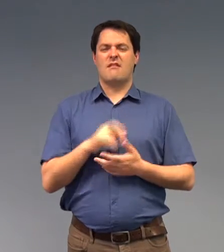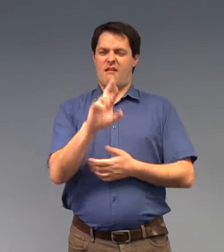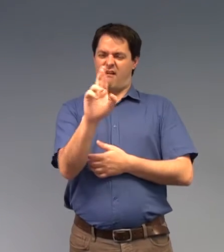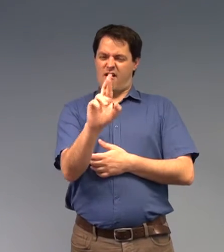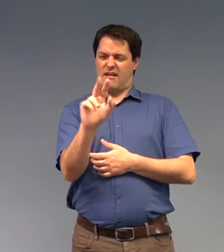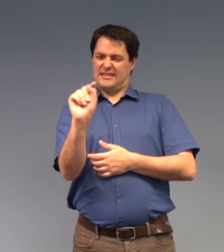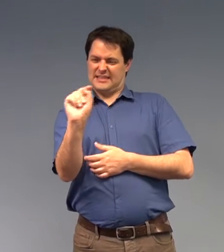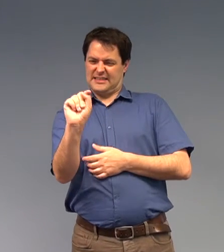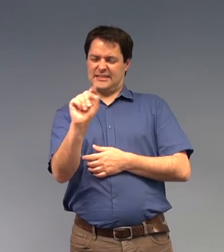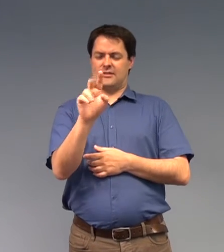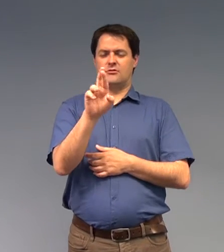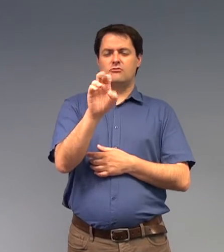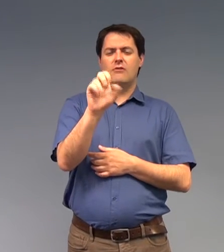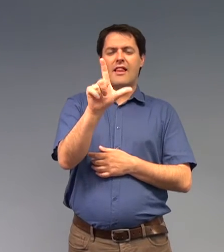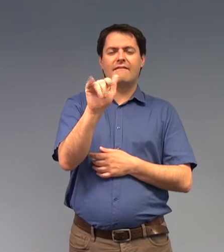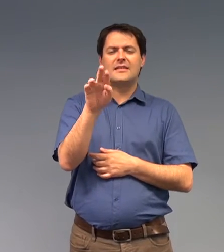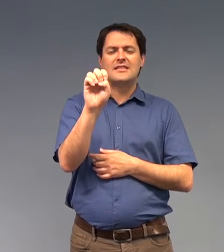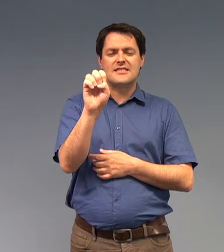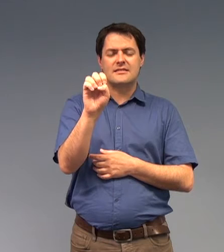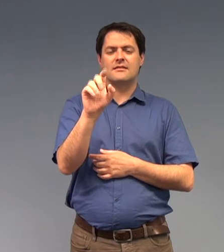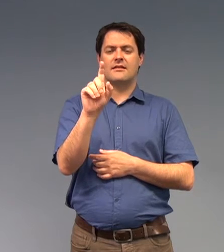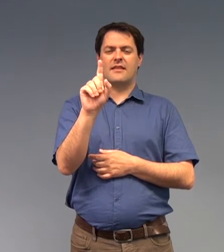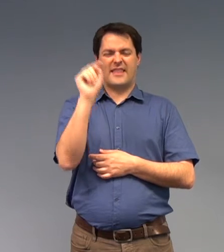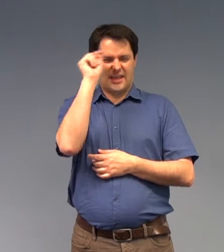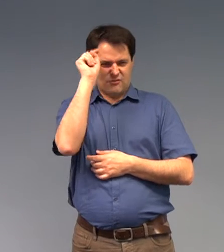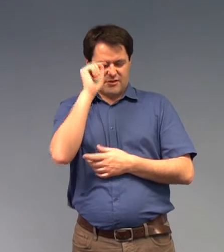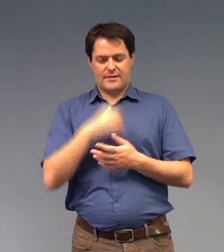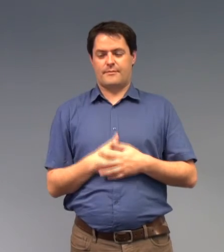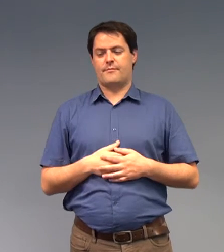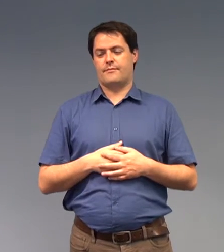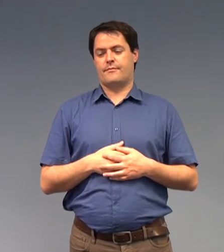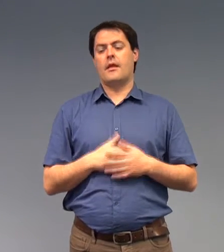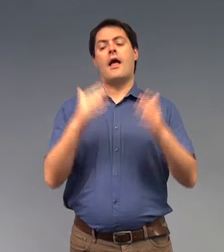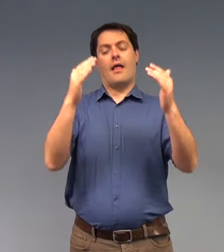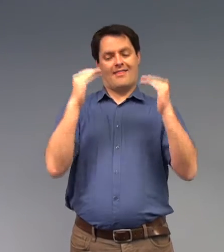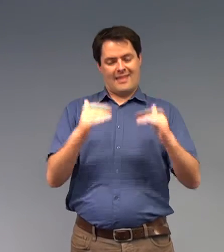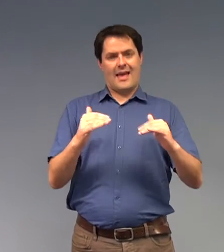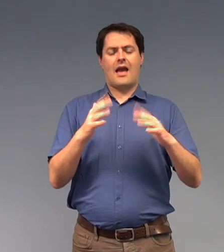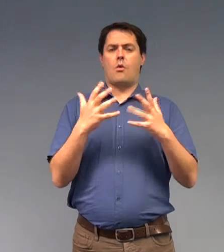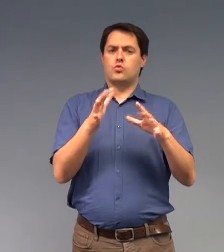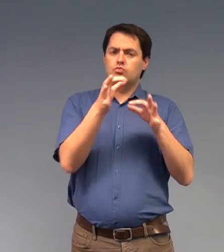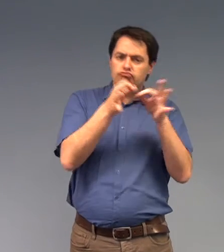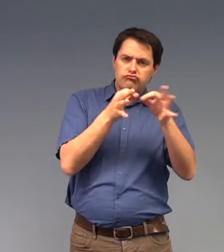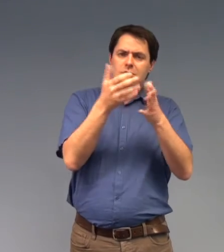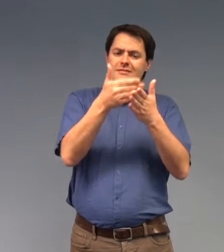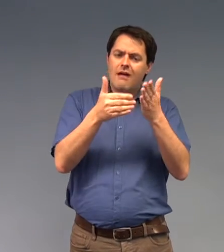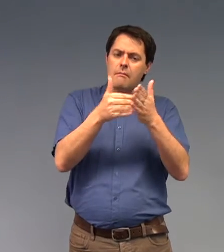that I use which is called RT, or relevance theory.